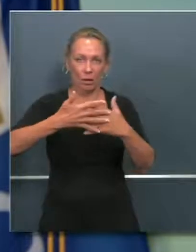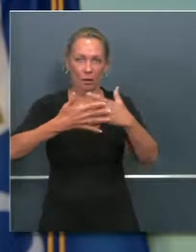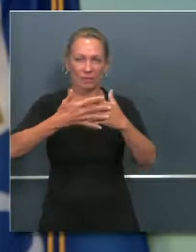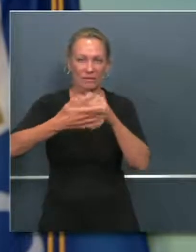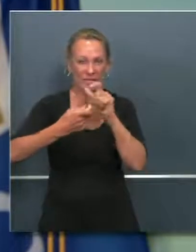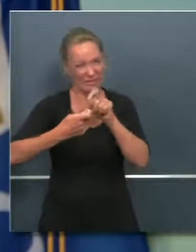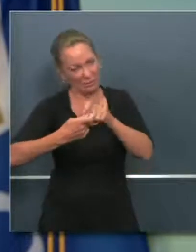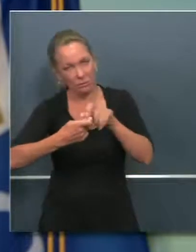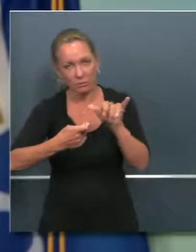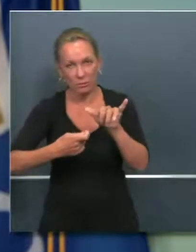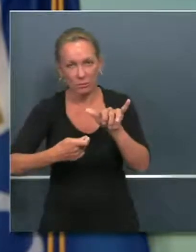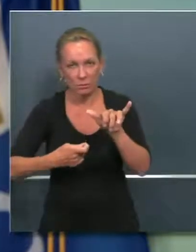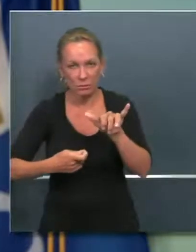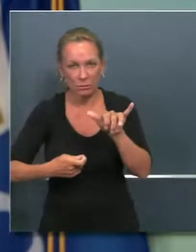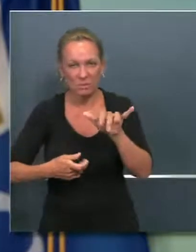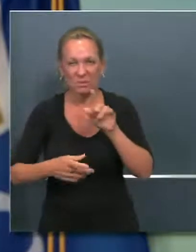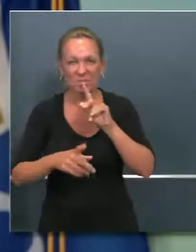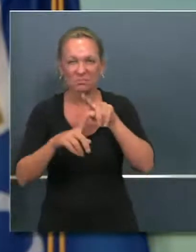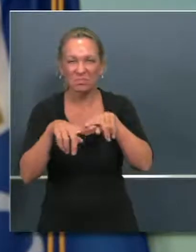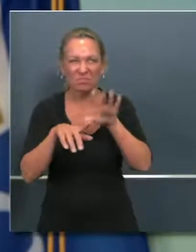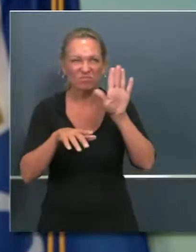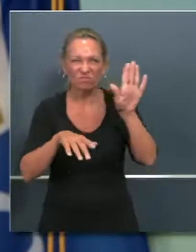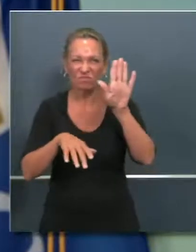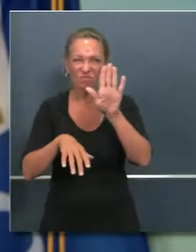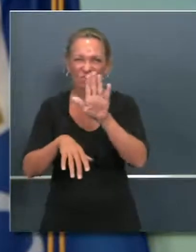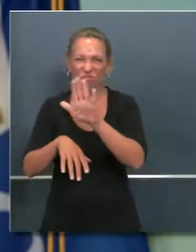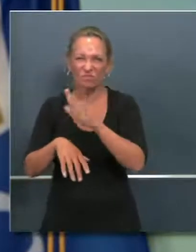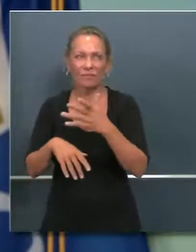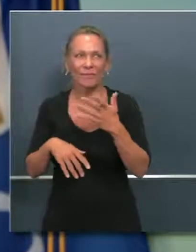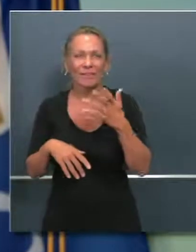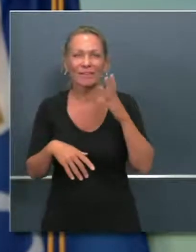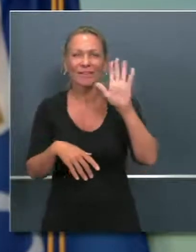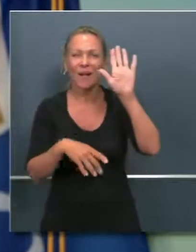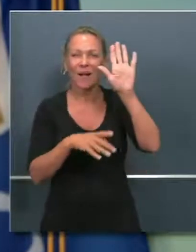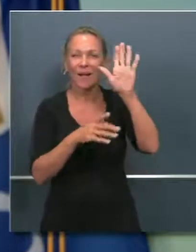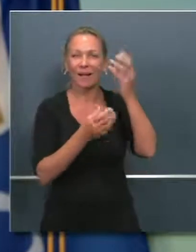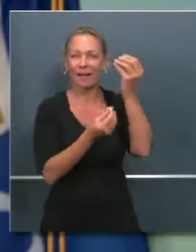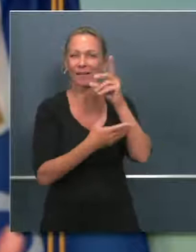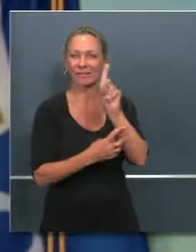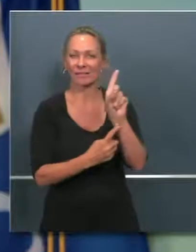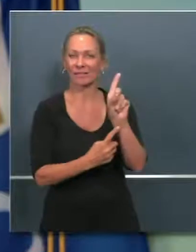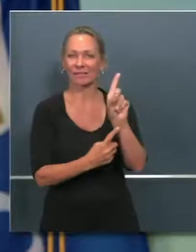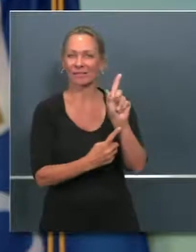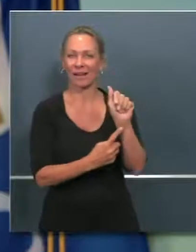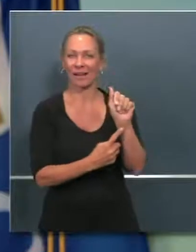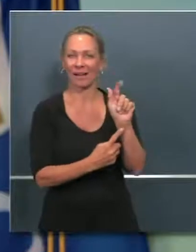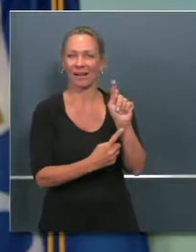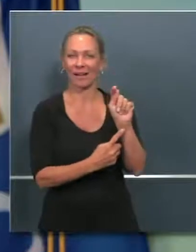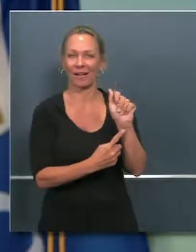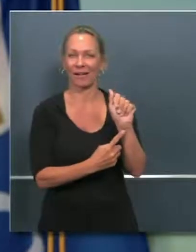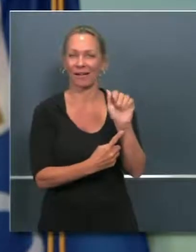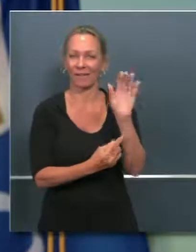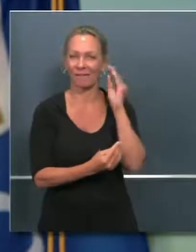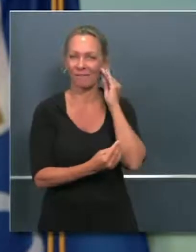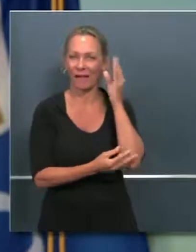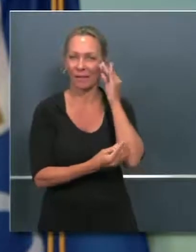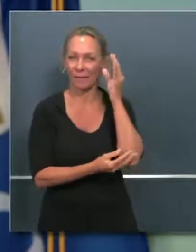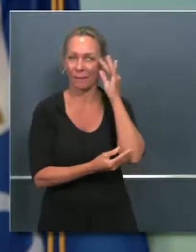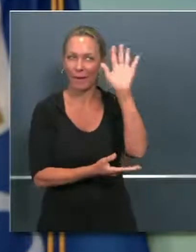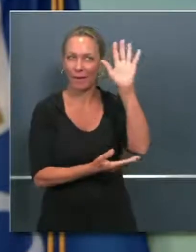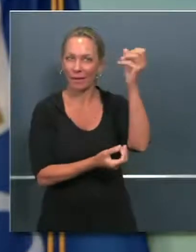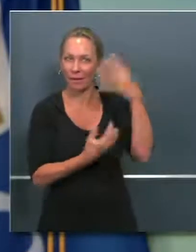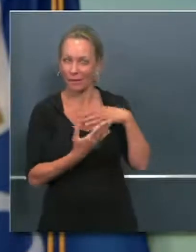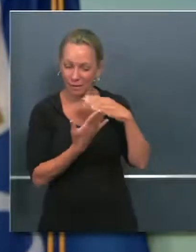went forward with these 15 counties where we have mandated and/or advised the closure of these bars